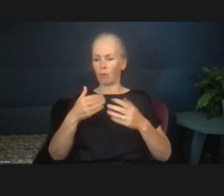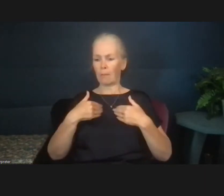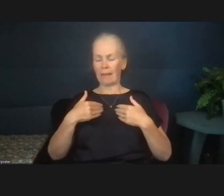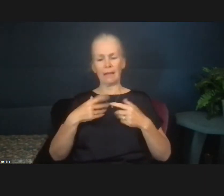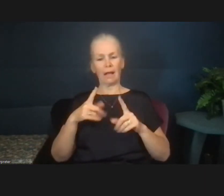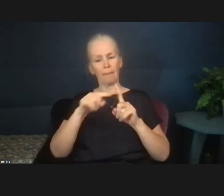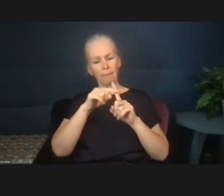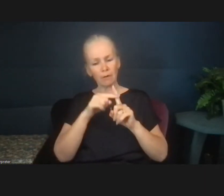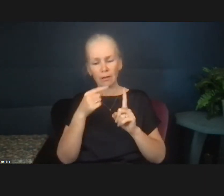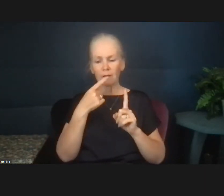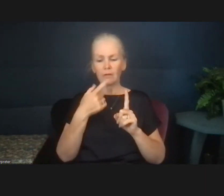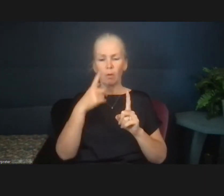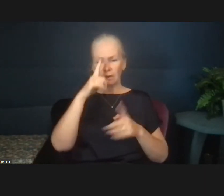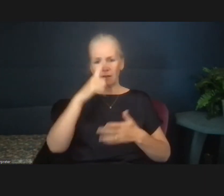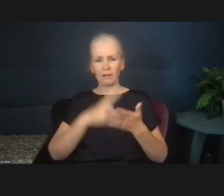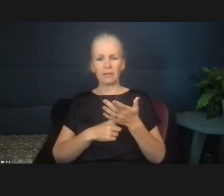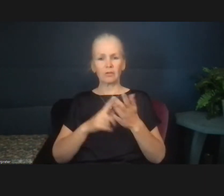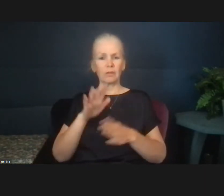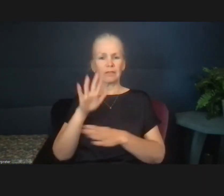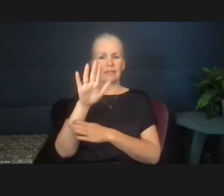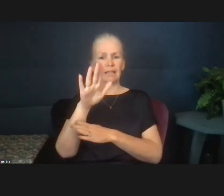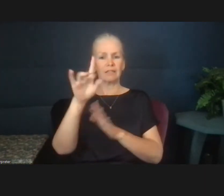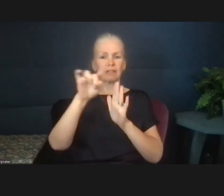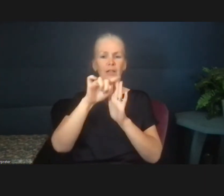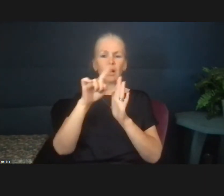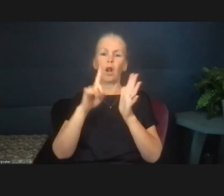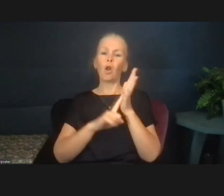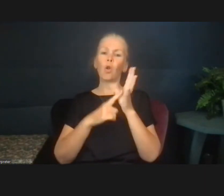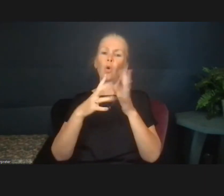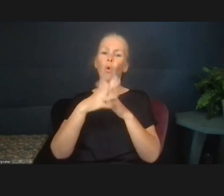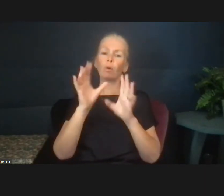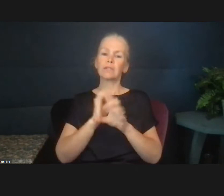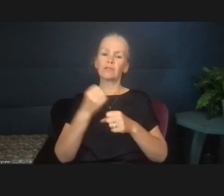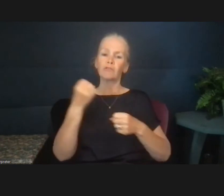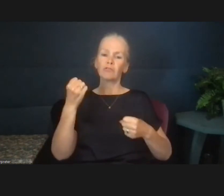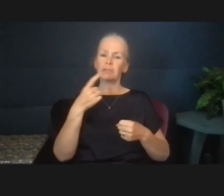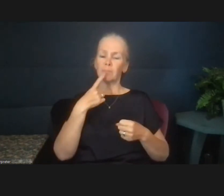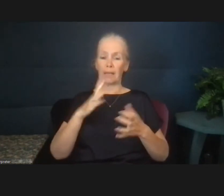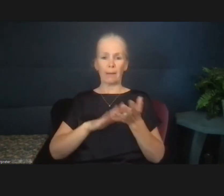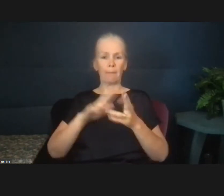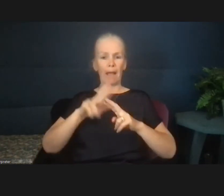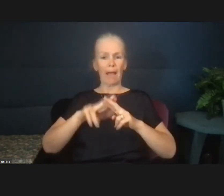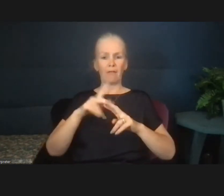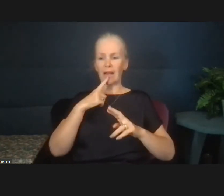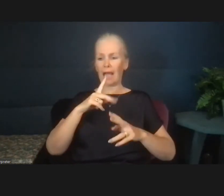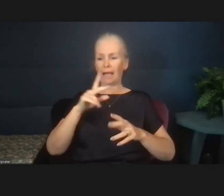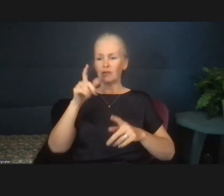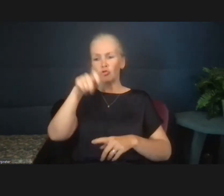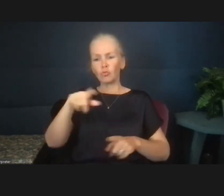And I decided to do my accelerated law degree. Being a parent and a student at the same time